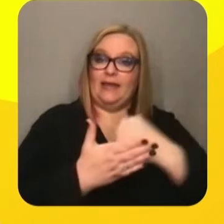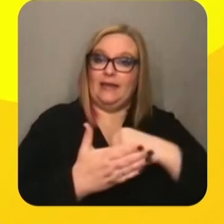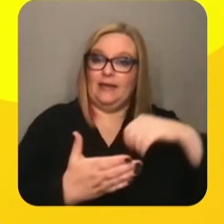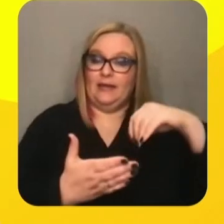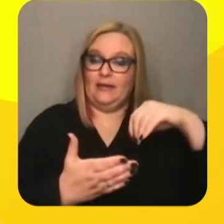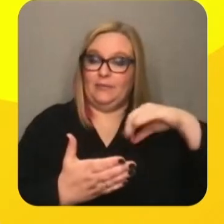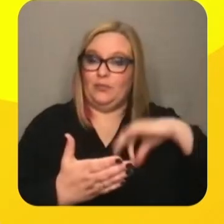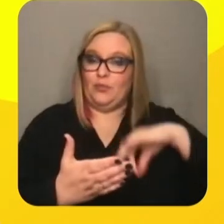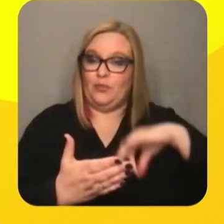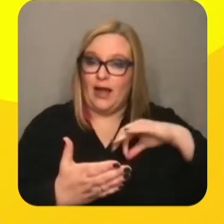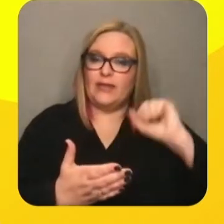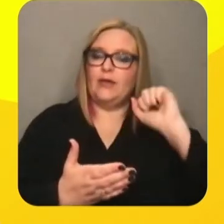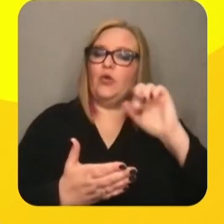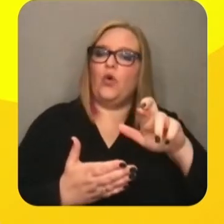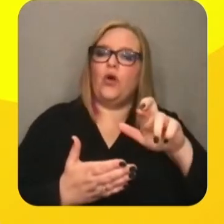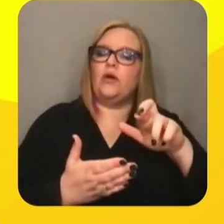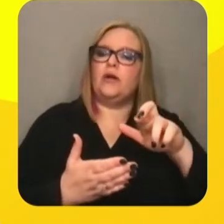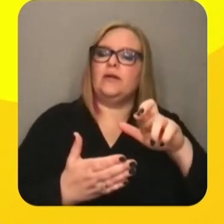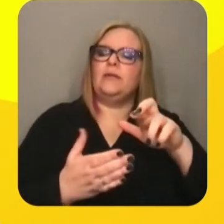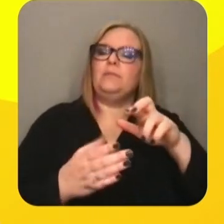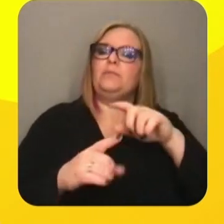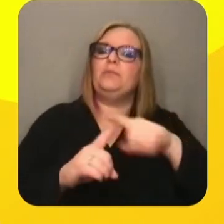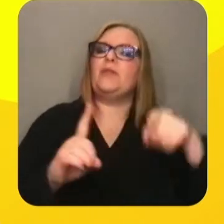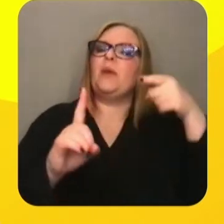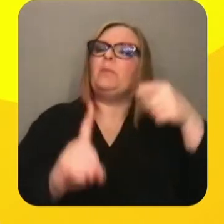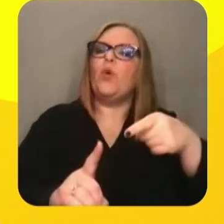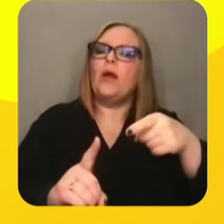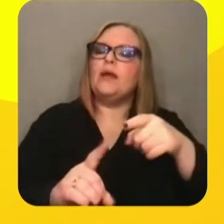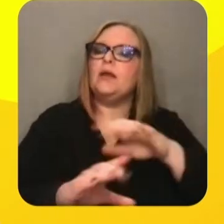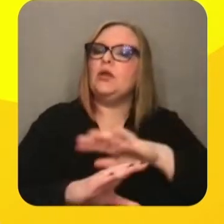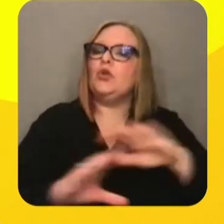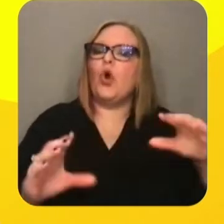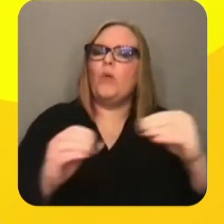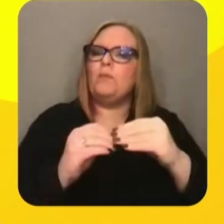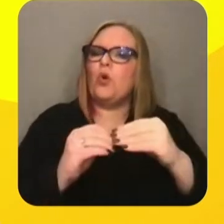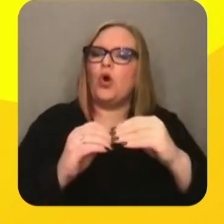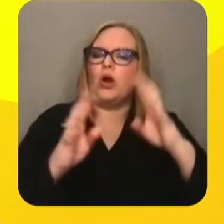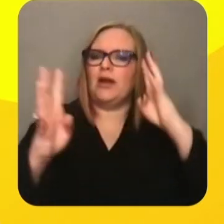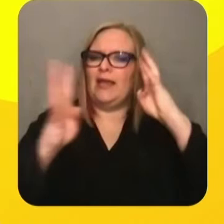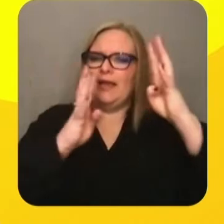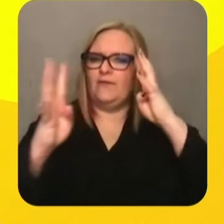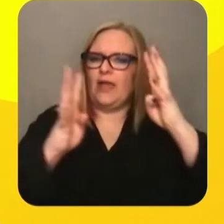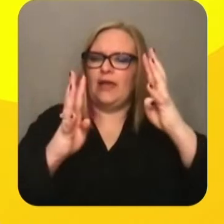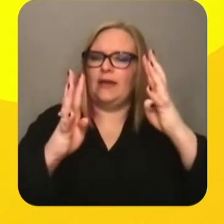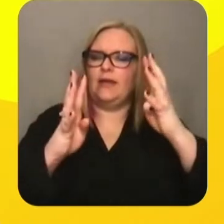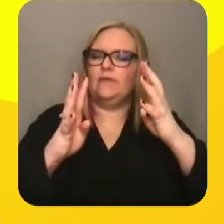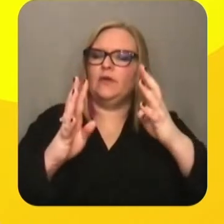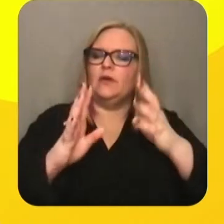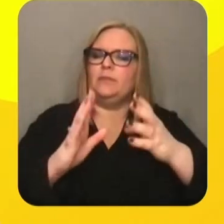At the end of the day. There is no more innovative or alpha-generating way to approach your business